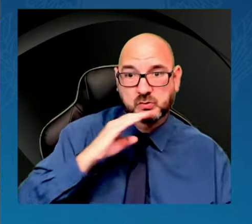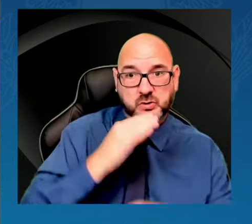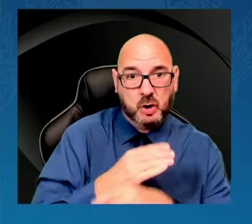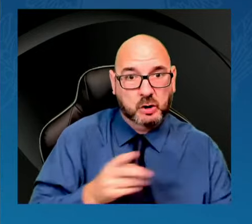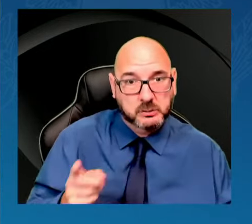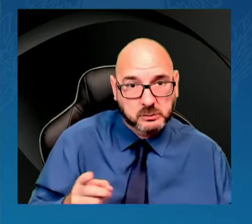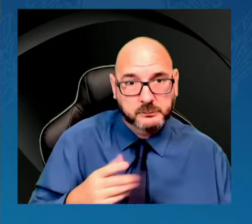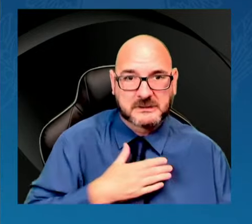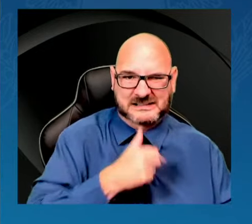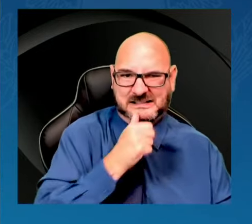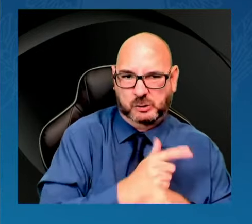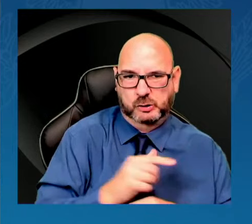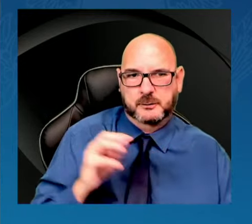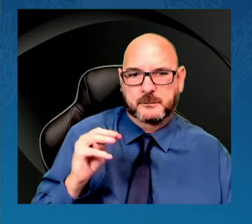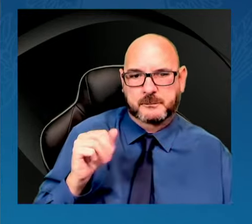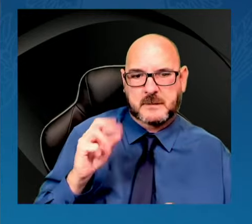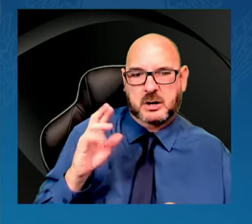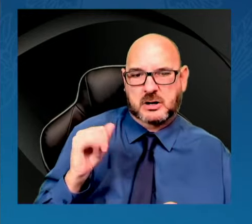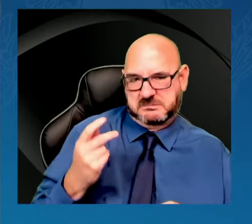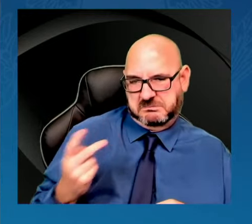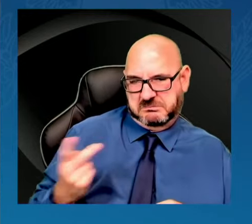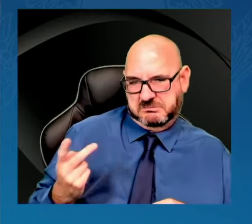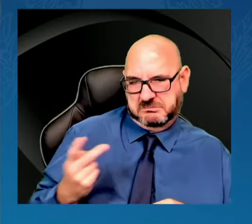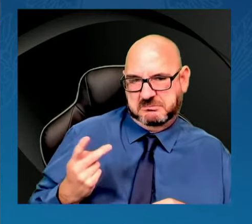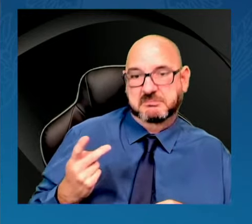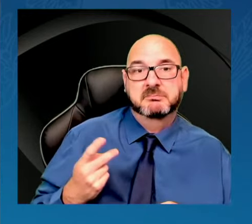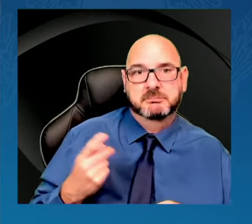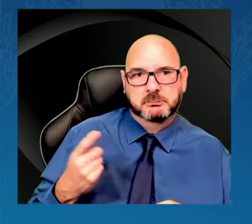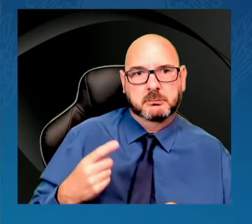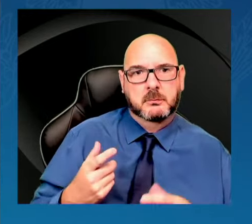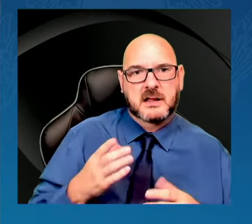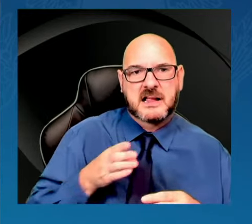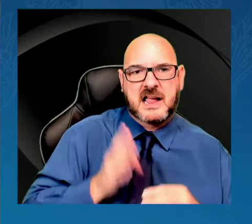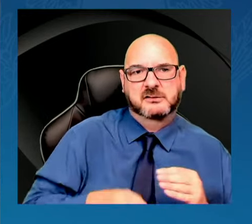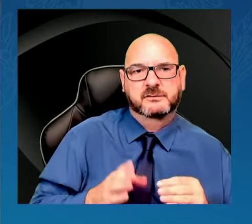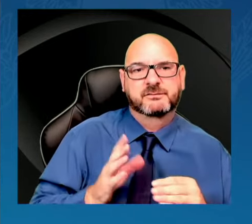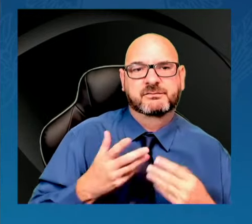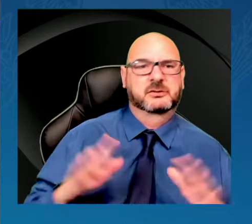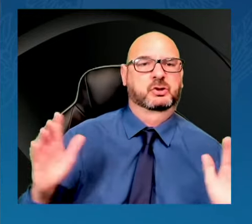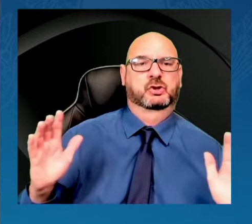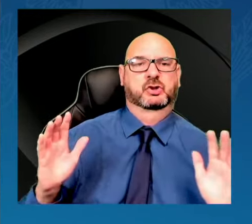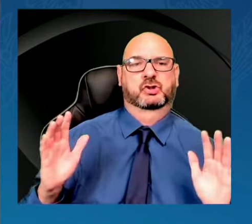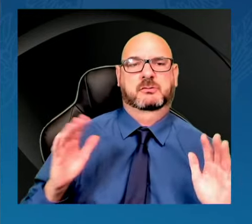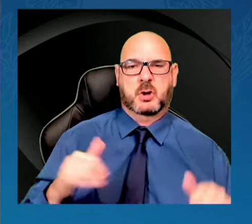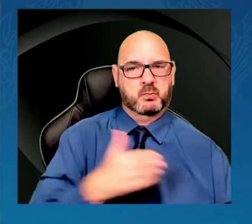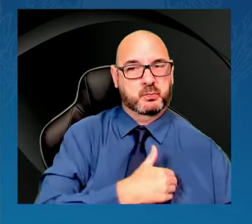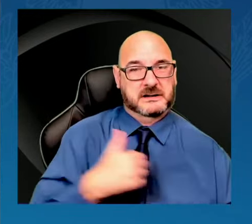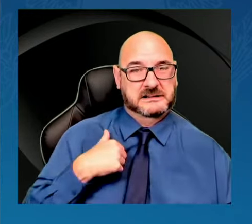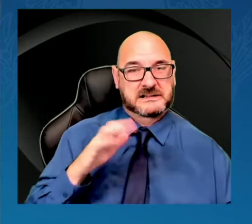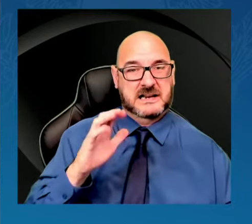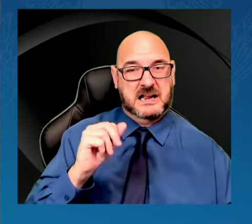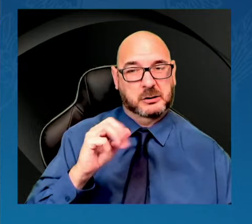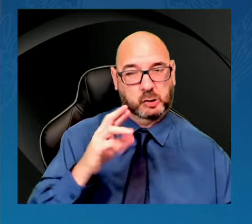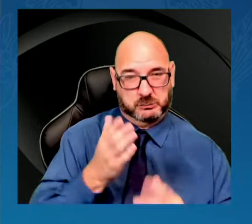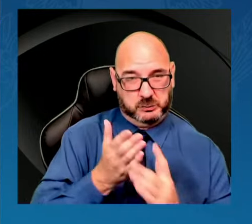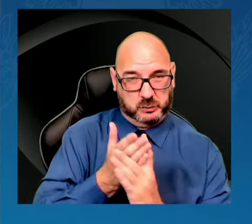and to end breast cancer. My mother was a breast cancer researcher. And she would take us with her,